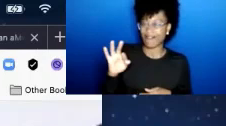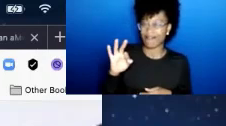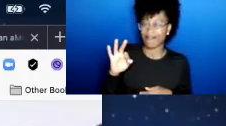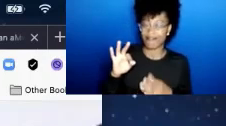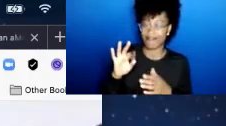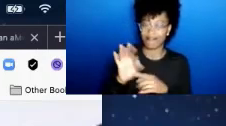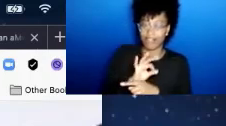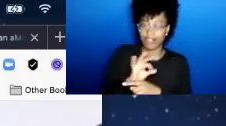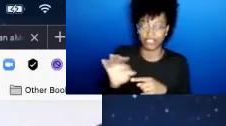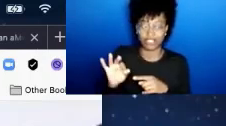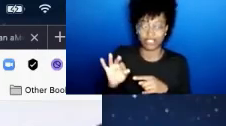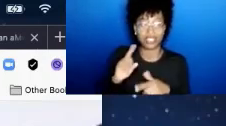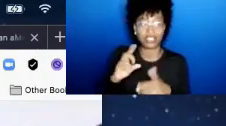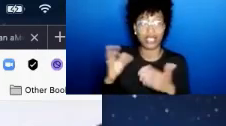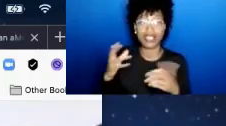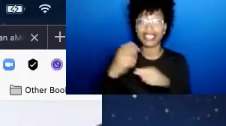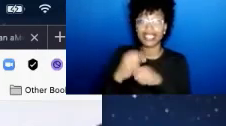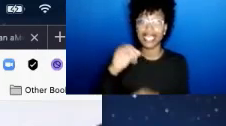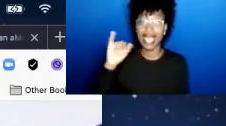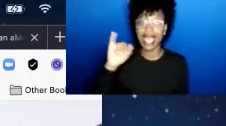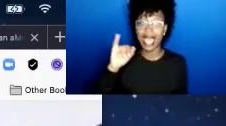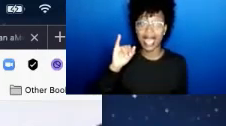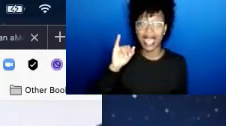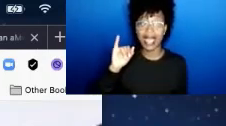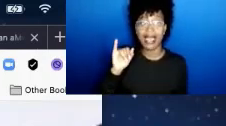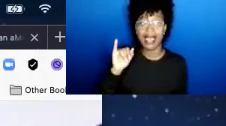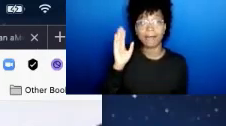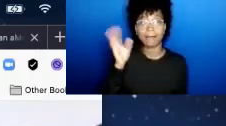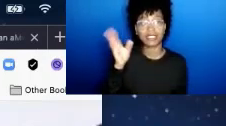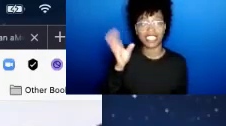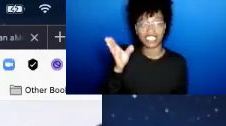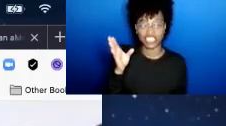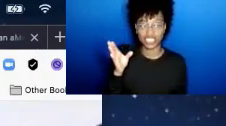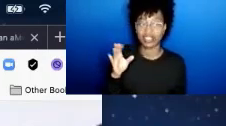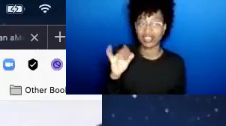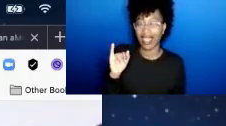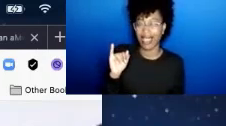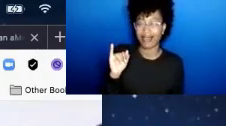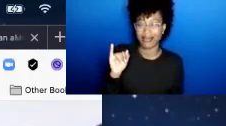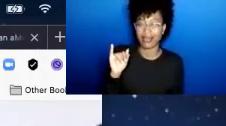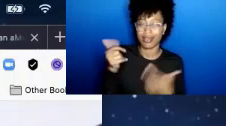does is 06:41:25 your visitors can add their e-mail